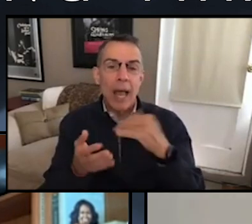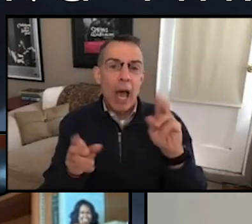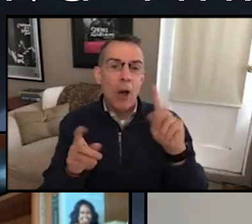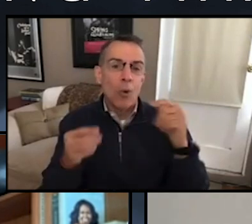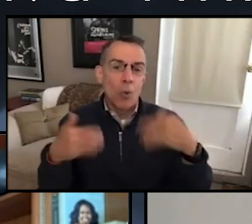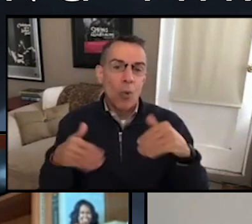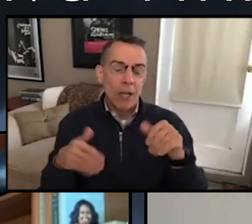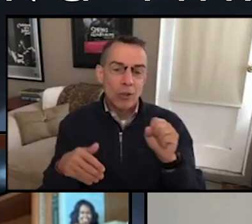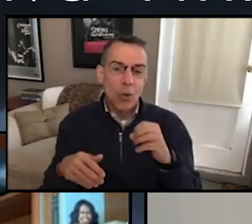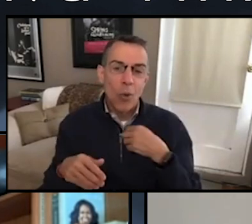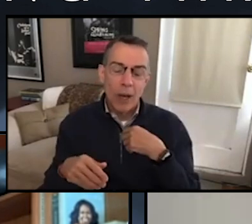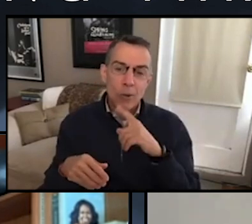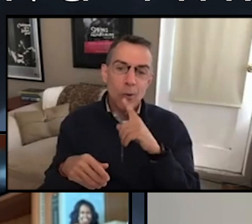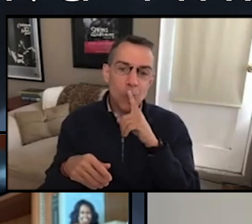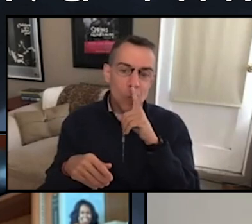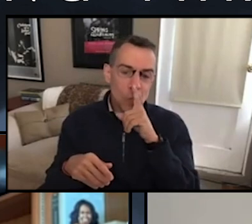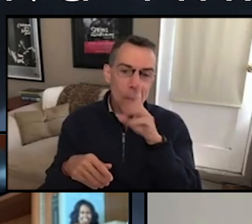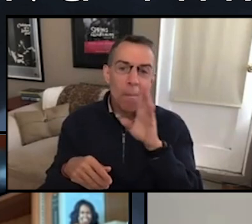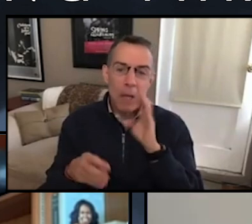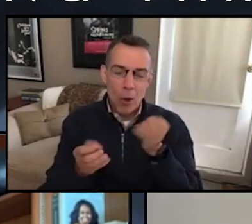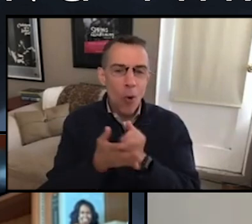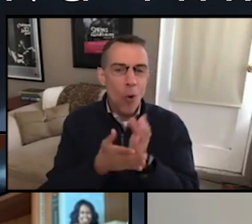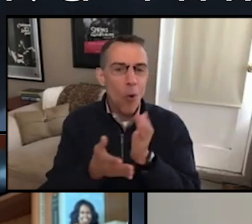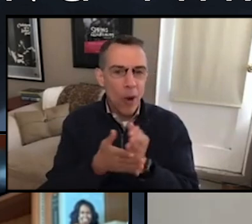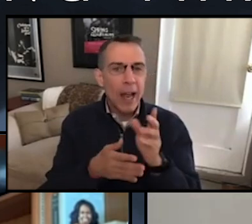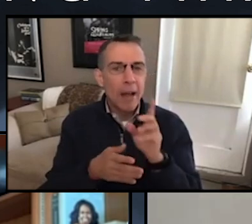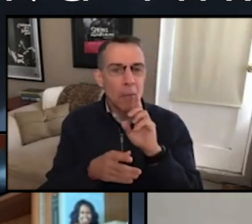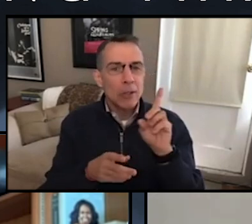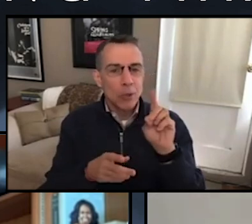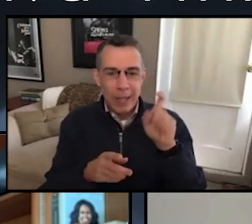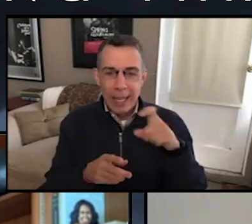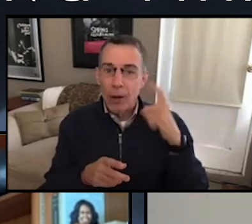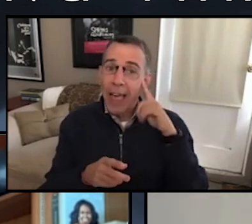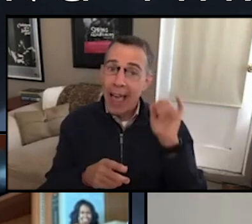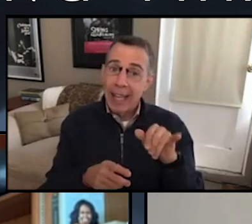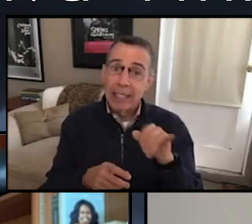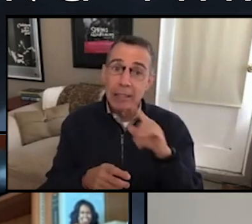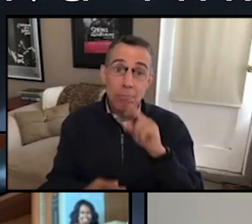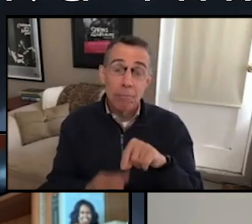line saying that you'll be okay. Alot of people do need to hear that, especially in the time that we're living in now.